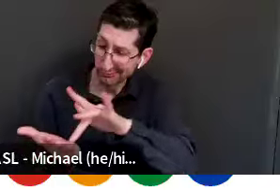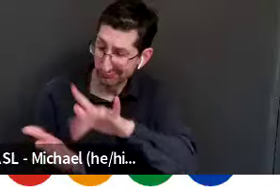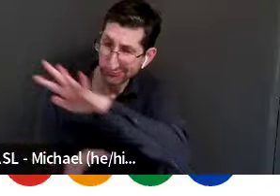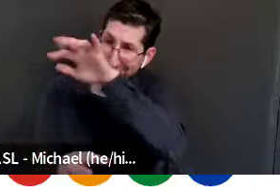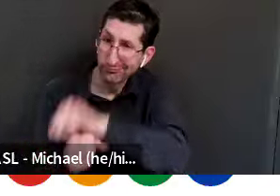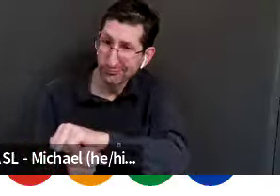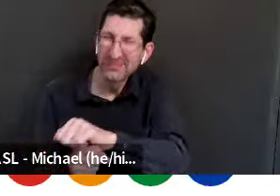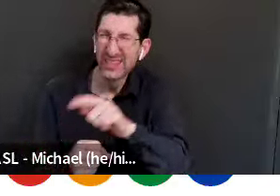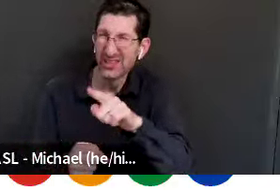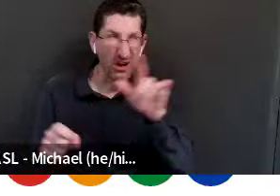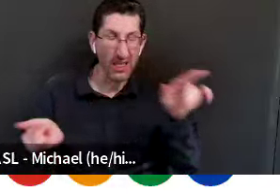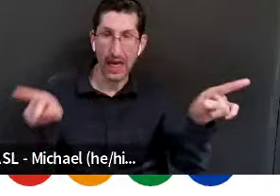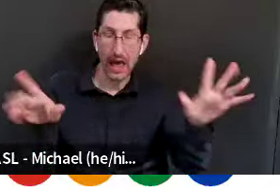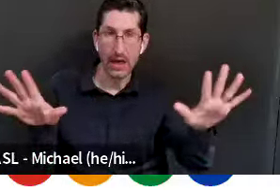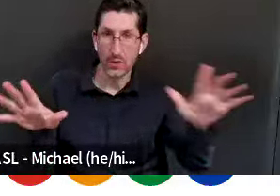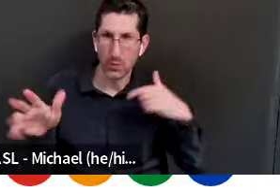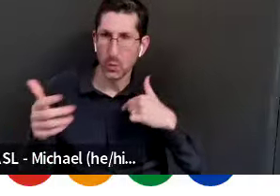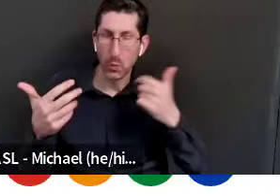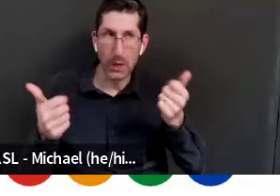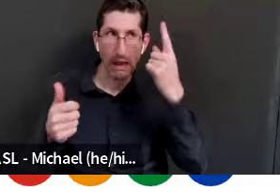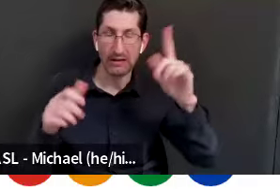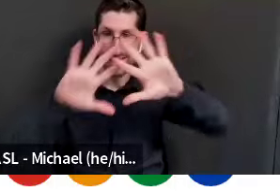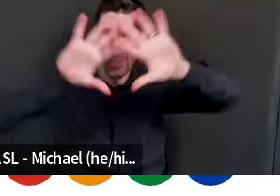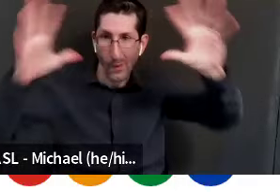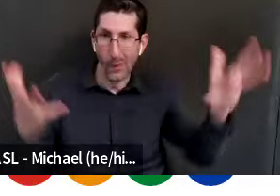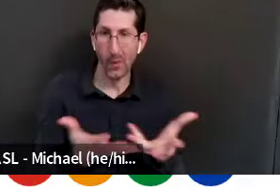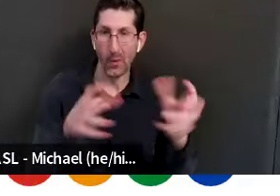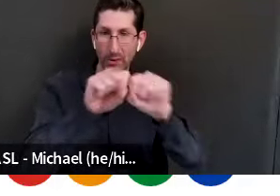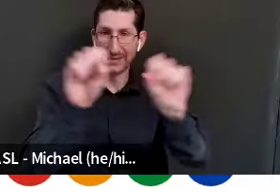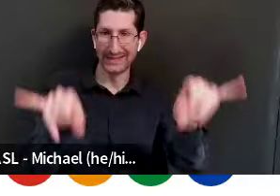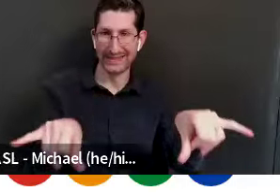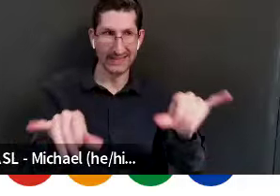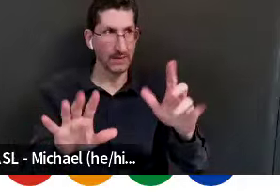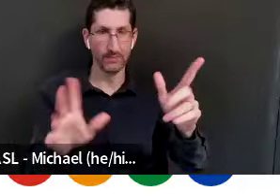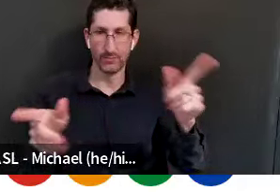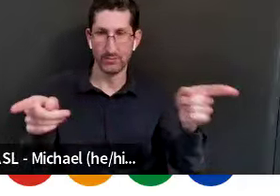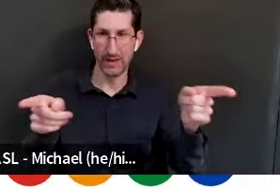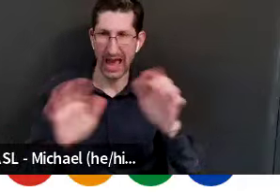CUSTOMER CAN GET ETA OR BOOK TRIPS ON THEIR OWN. WATCHING THEM TOGETHER IS HELPFUL TO THINK ABOUT HOW THE